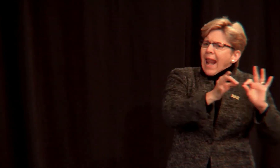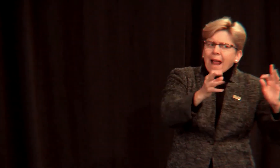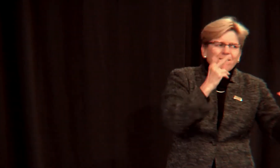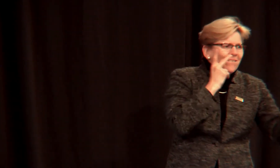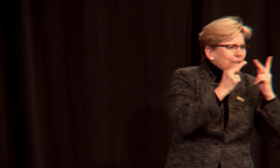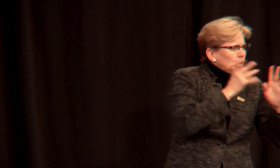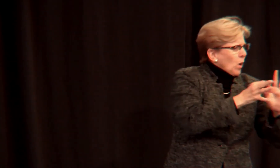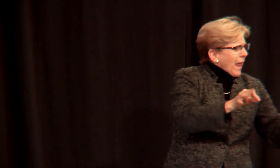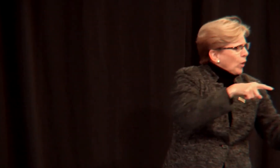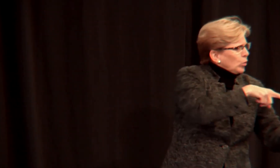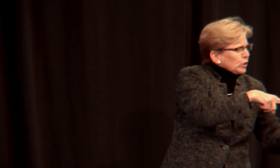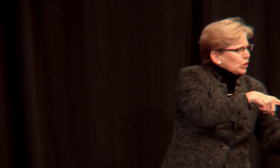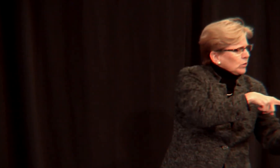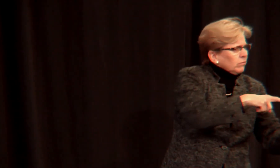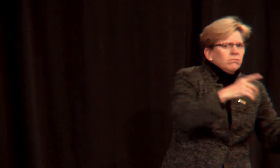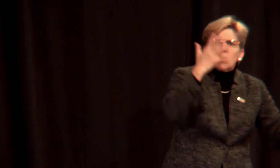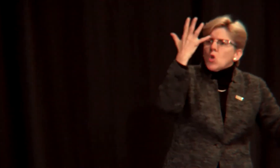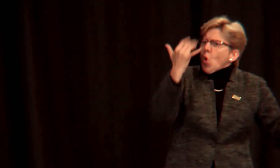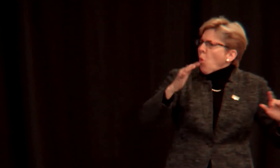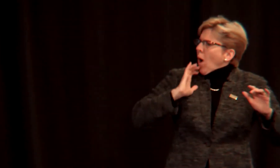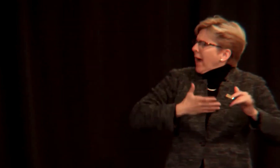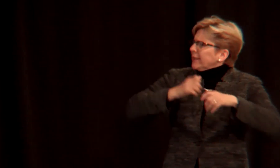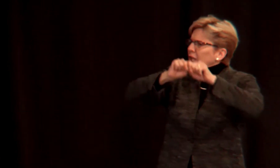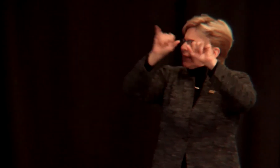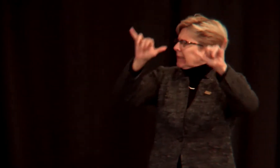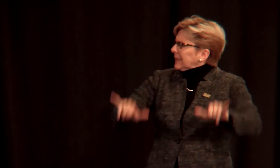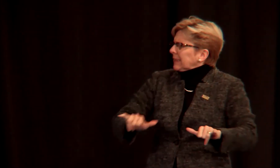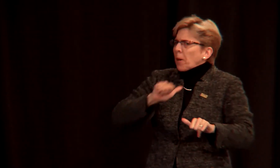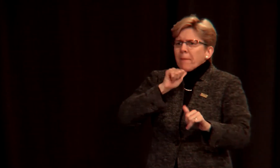is to ask where are the tools for interventions around visual language.